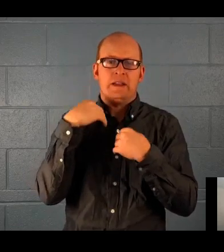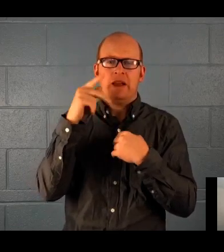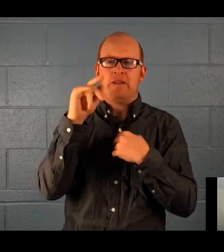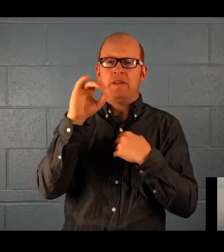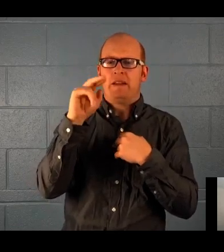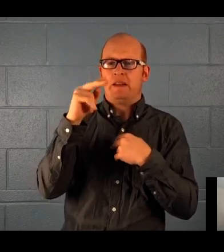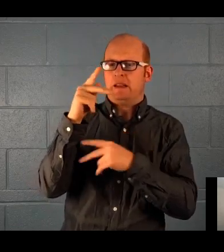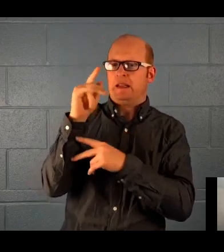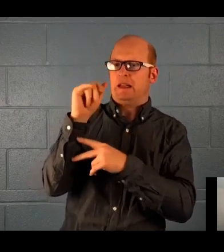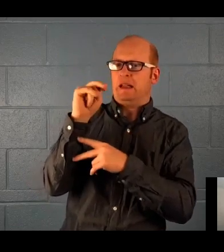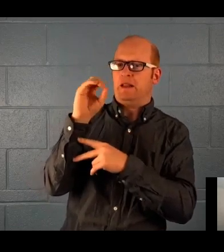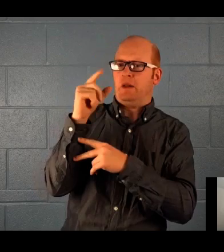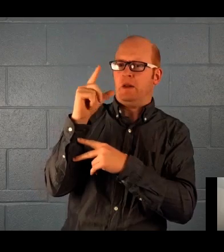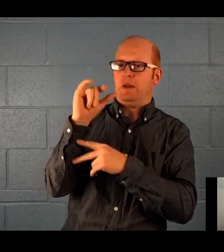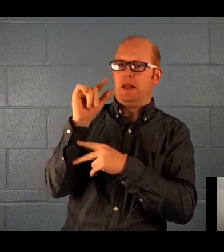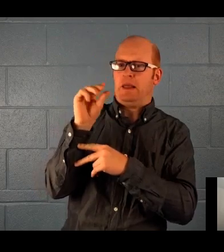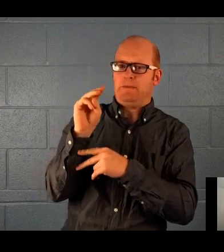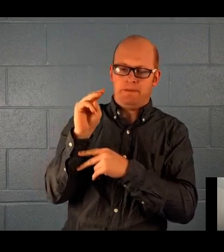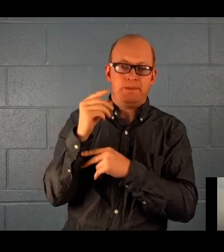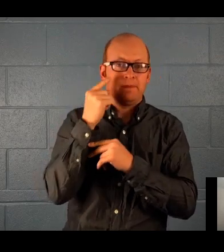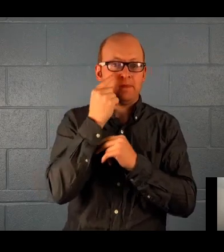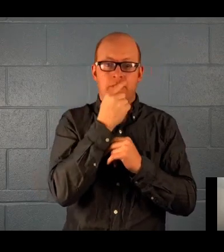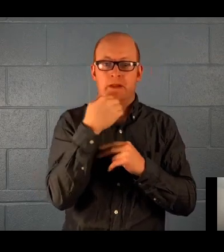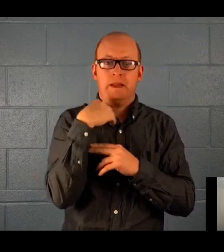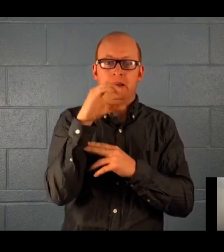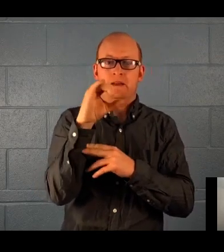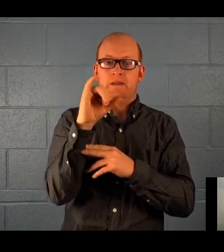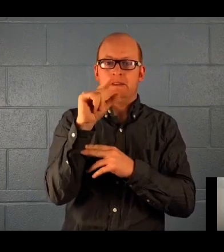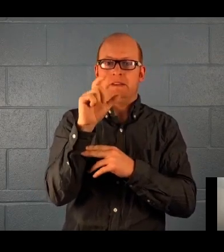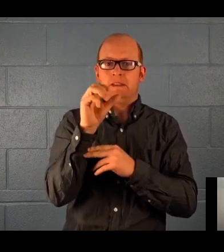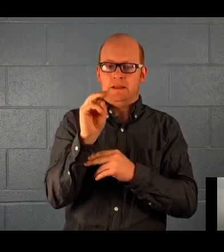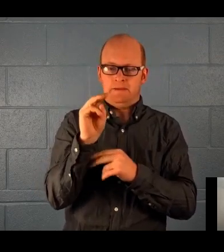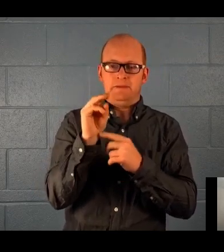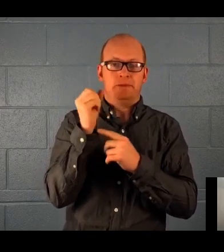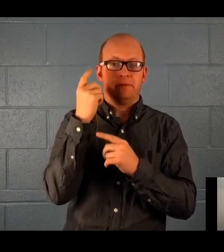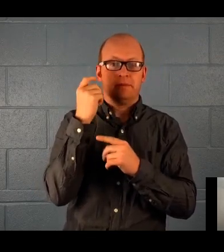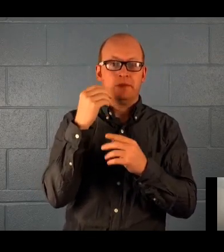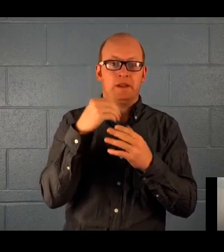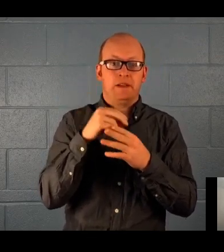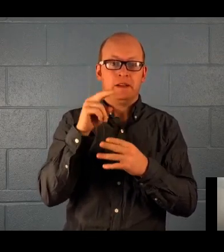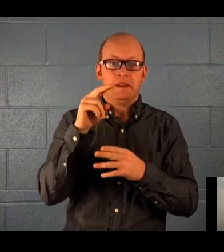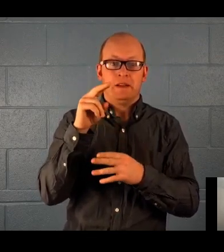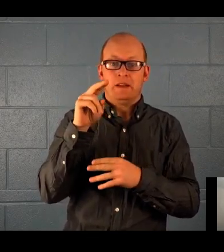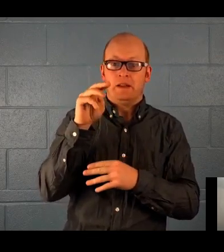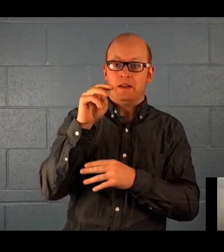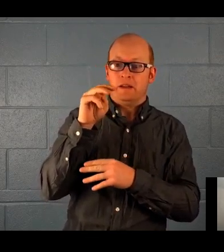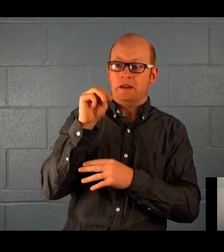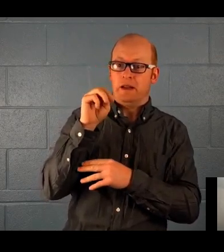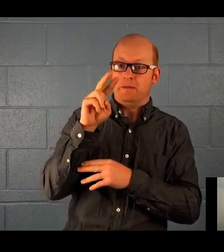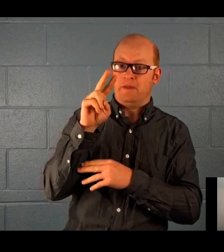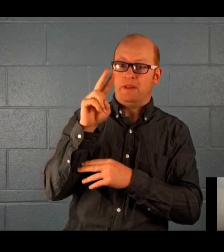And when myosin VIIA is absent from either of those two structures, those cells become unhealthy, ultimately